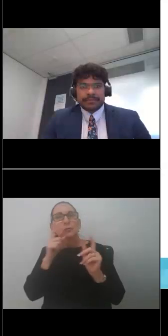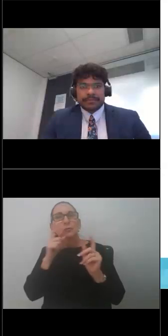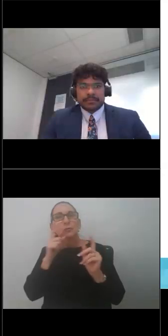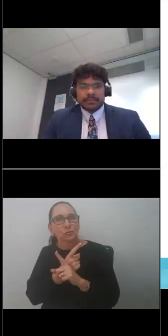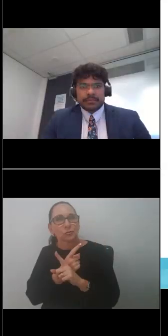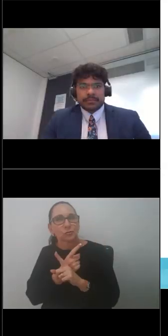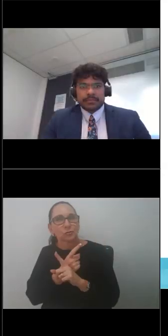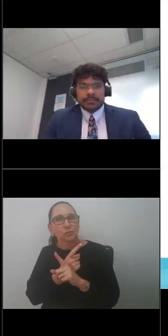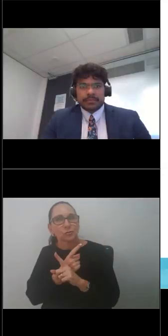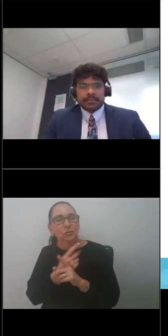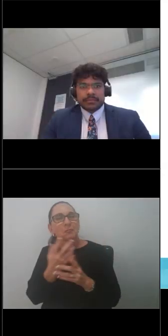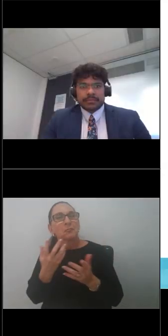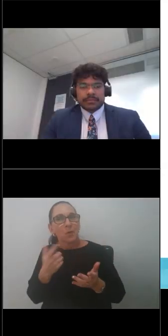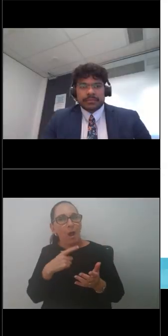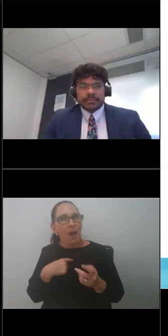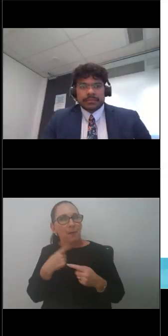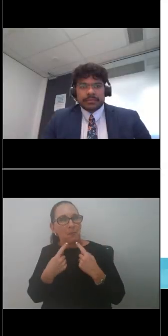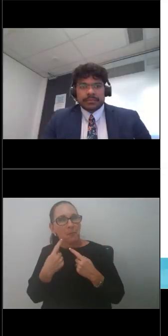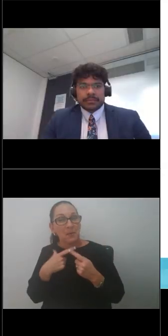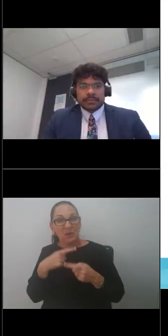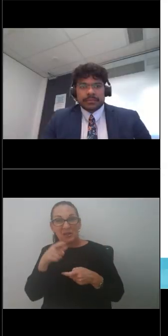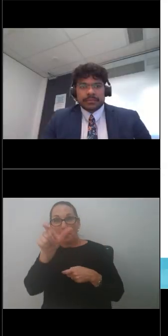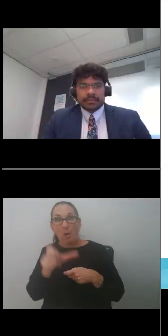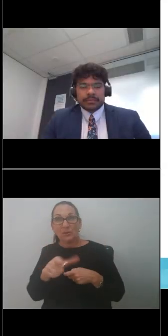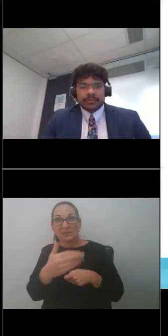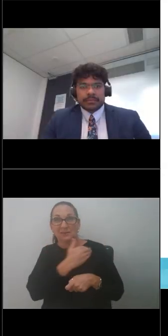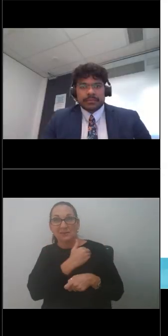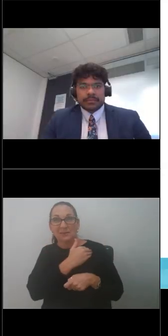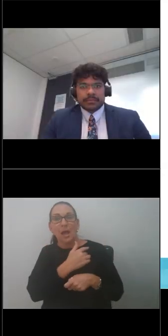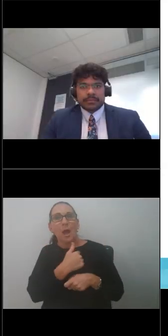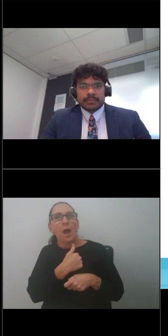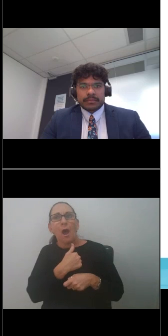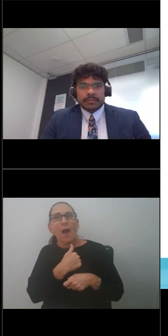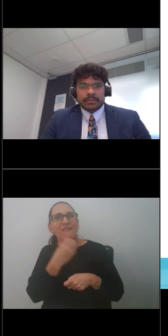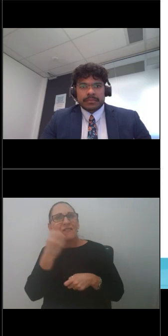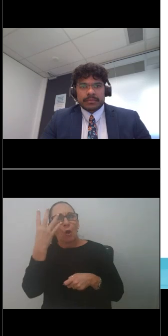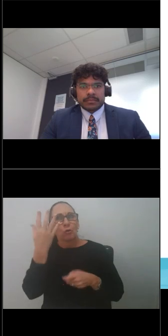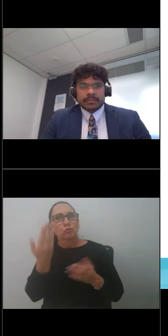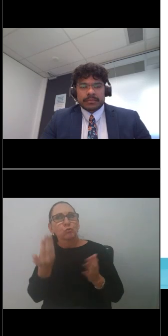person said to me you forgot to add police as an applicant now police aren't always an